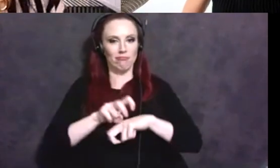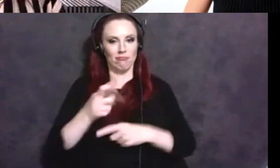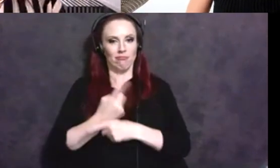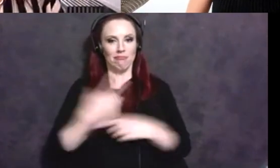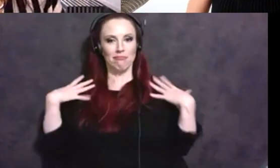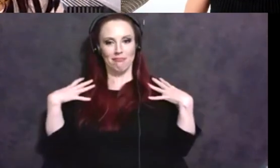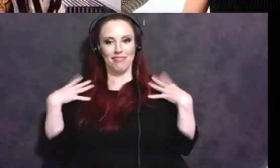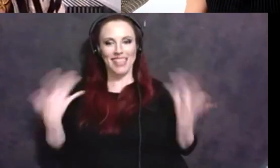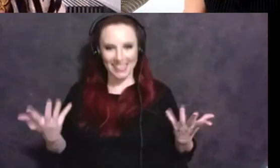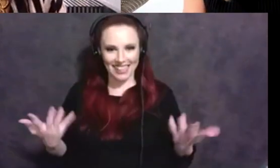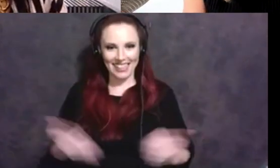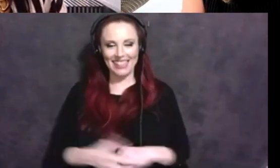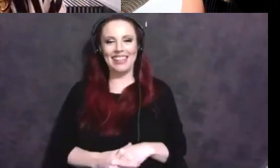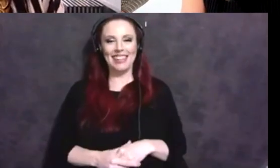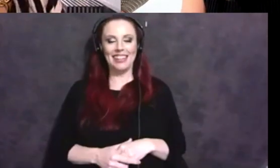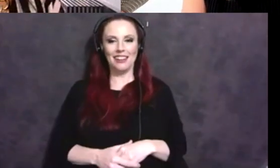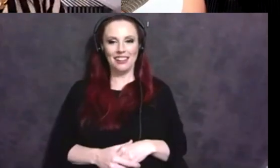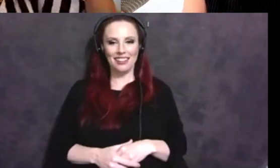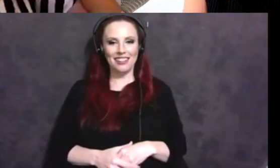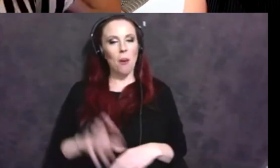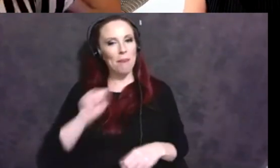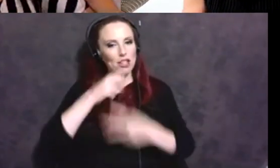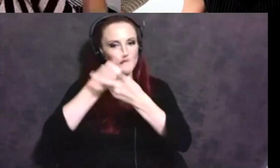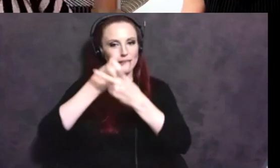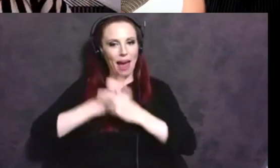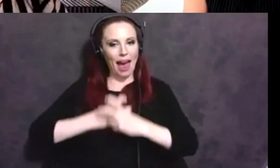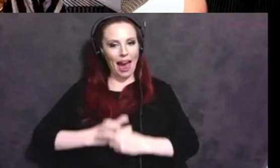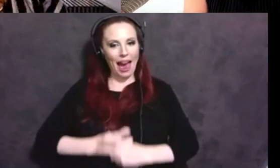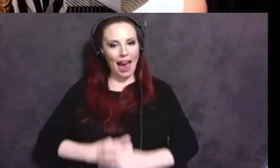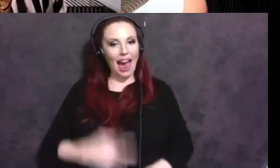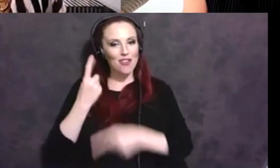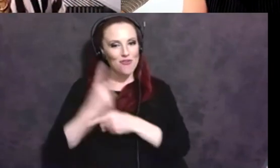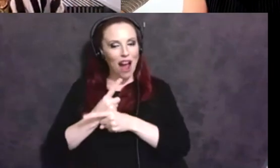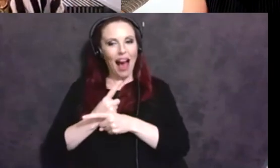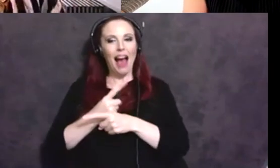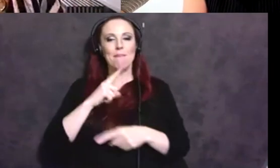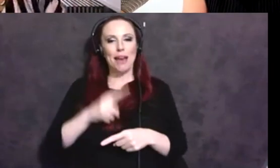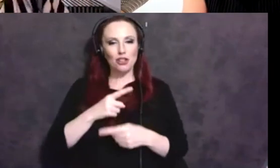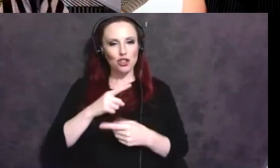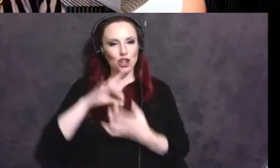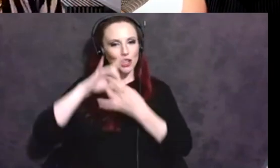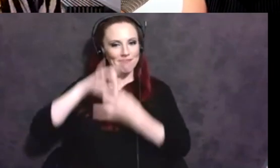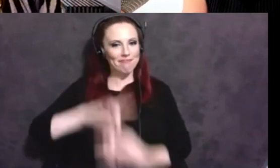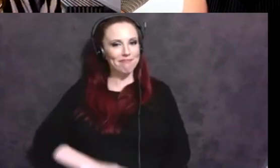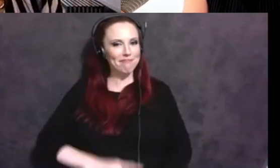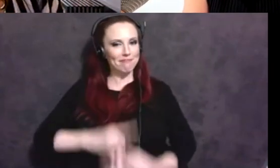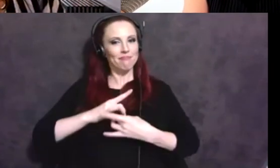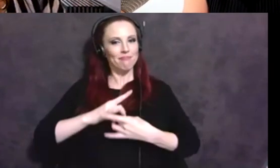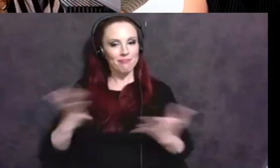so I can engage in better diagram belly breathing. Every time I say breathe well everybody sits